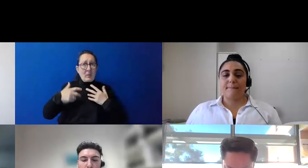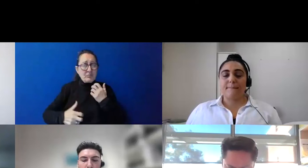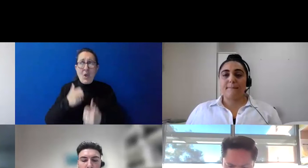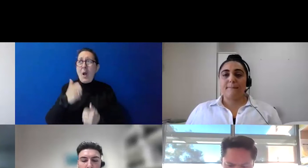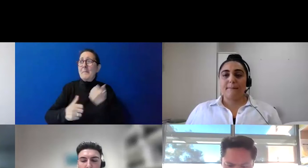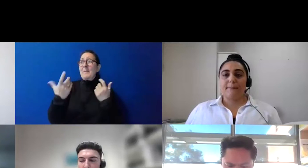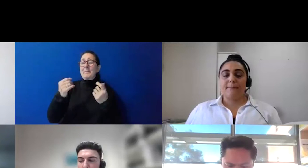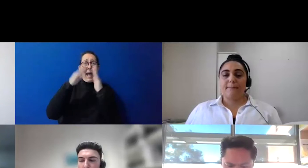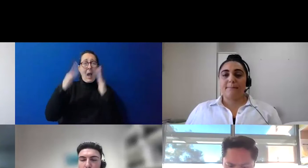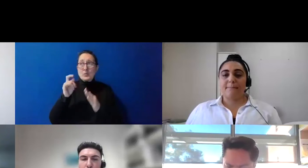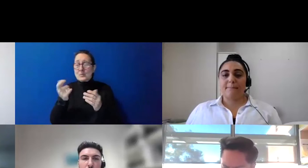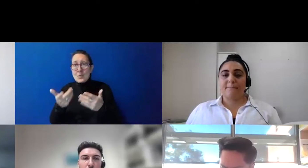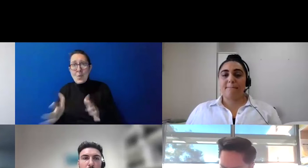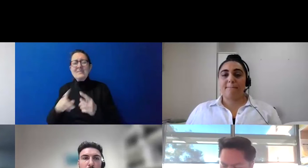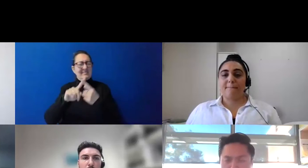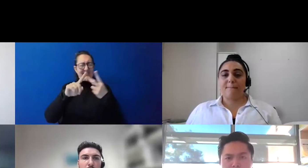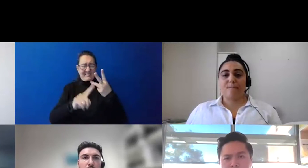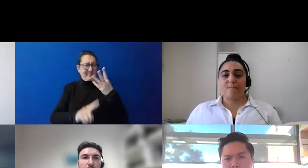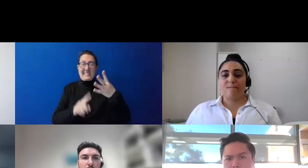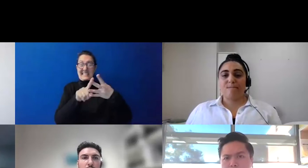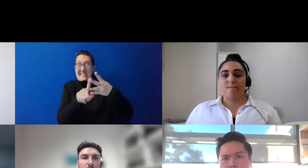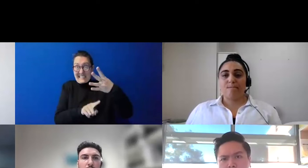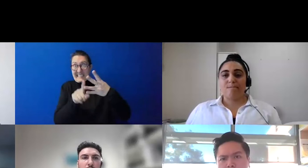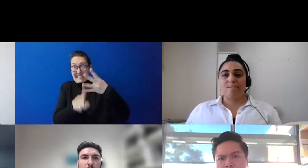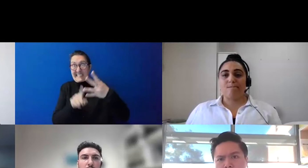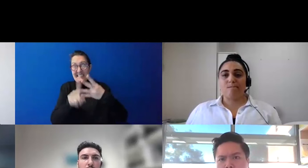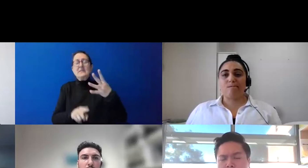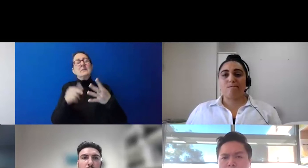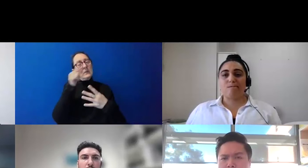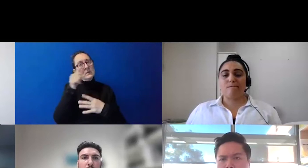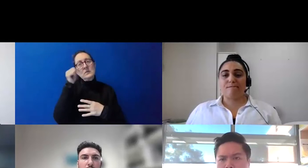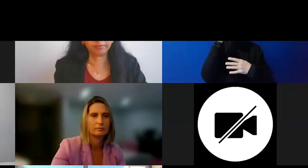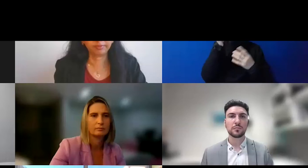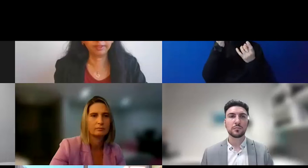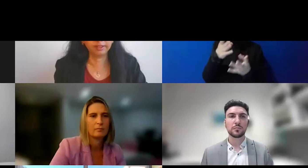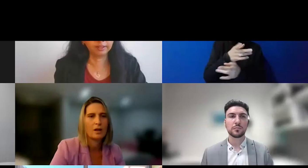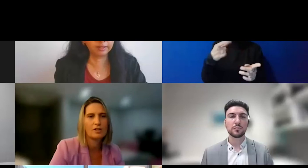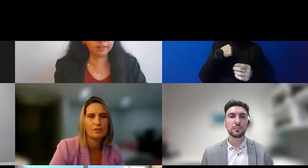through that system that it's really good to know that there are Support Services out there I should